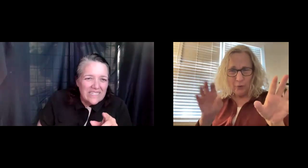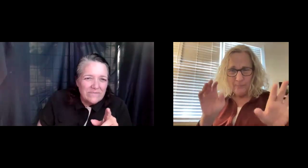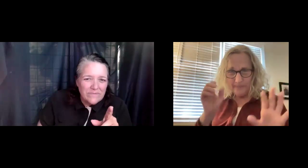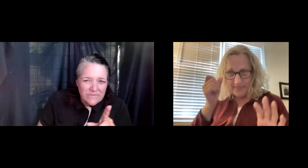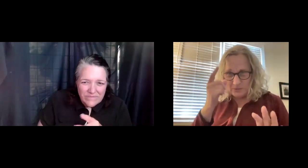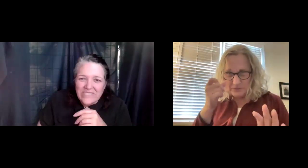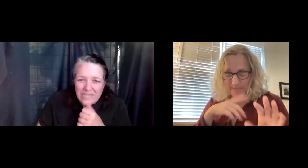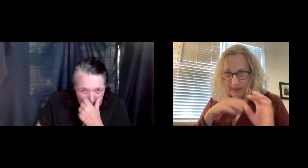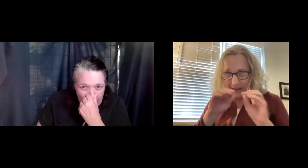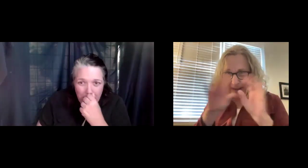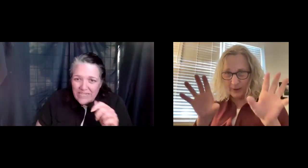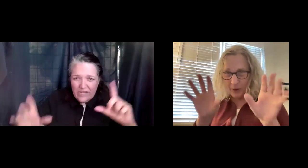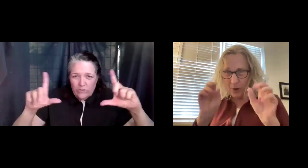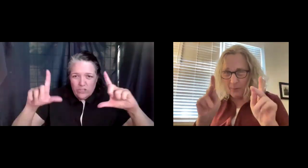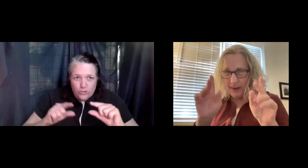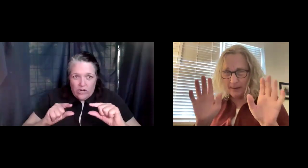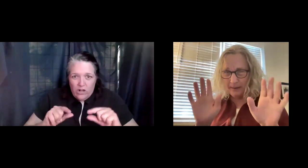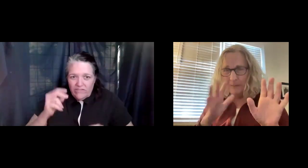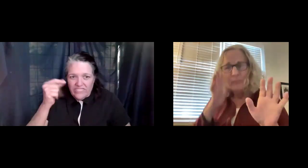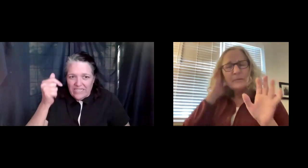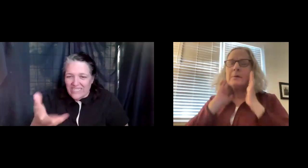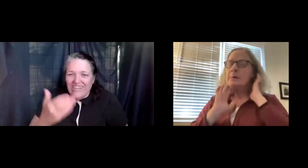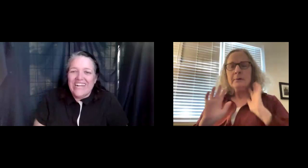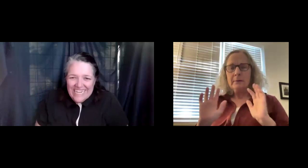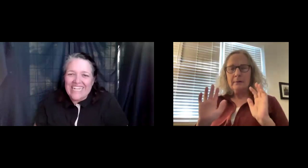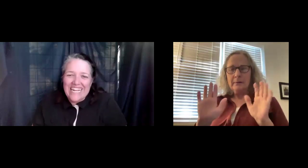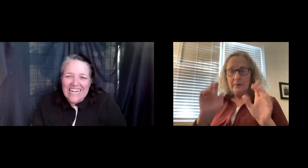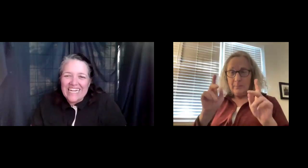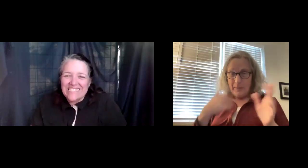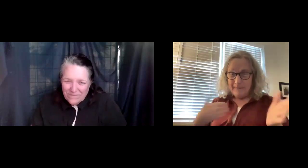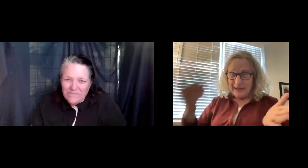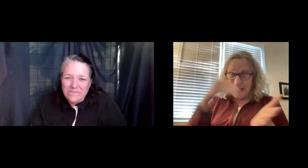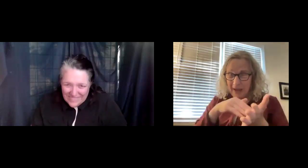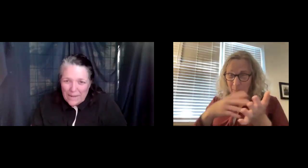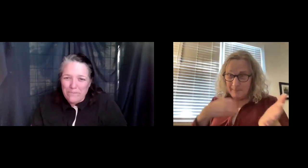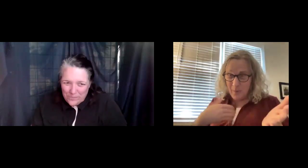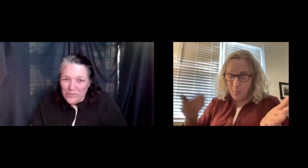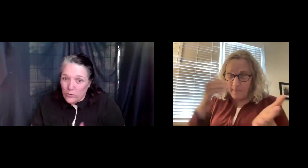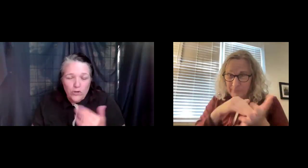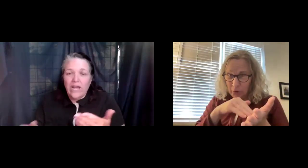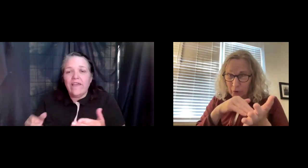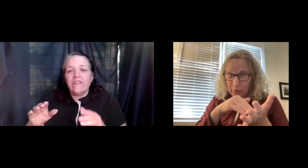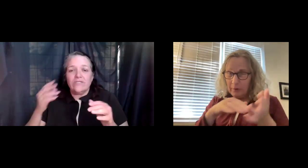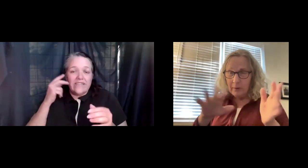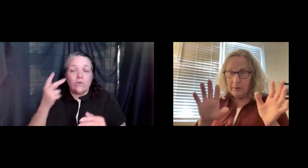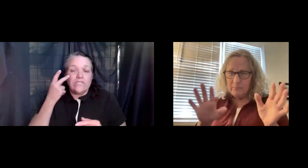yeah, you just shrunk all of a sudden, yep, no, you're good.